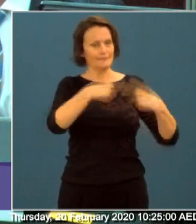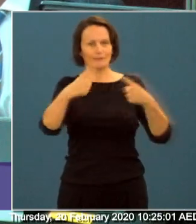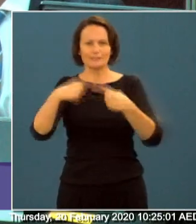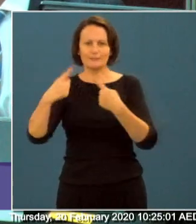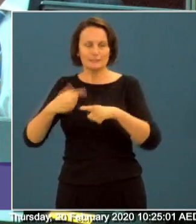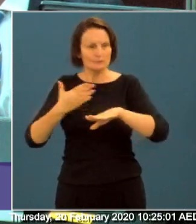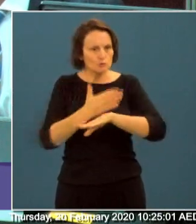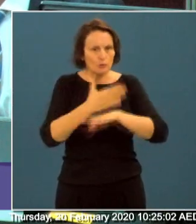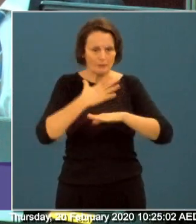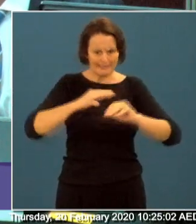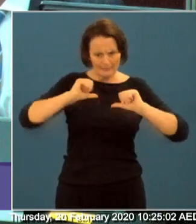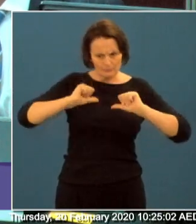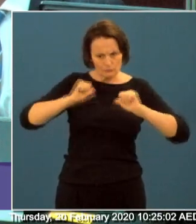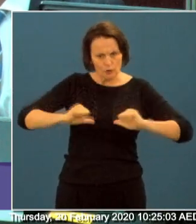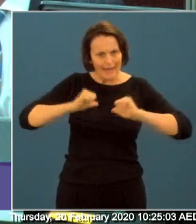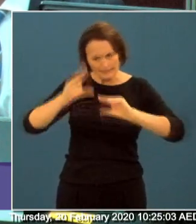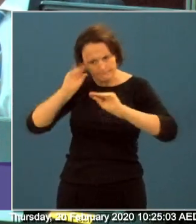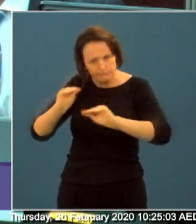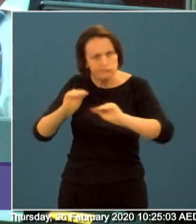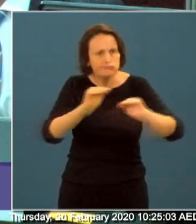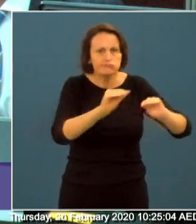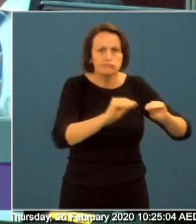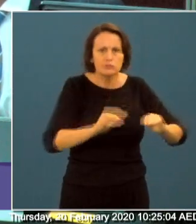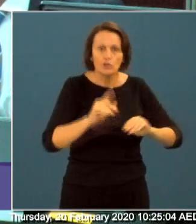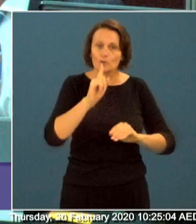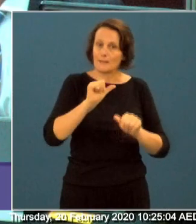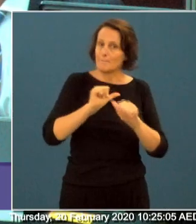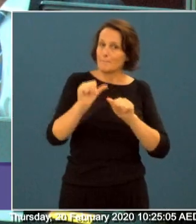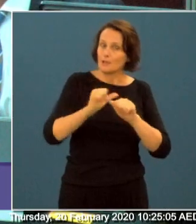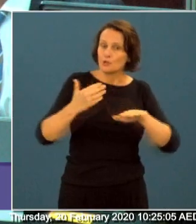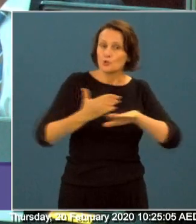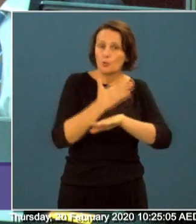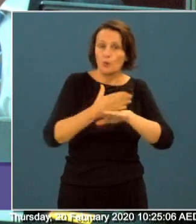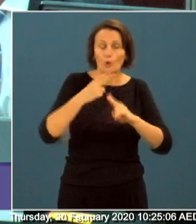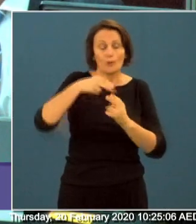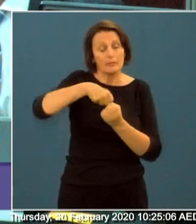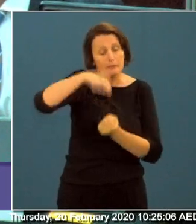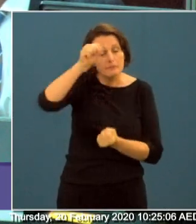it's best to work with established graduates if one wishes to enhance skills.